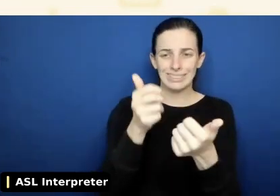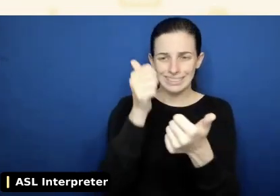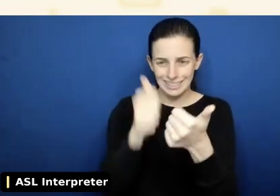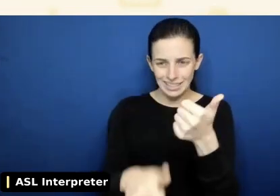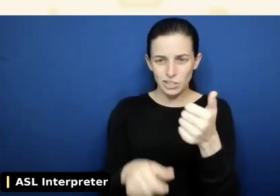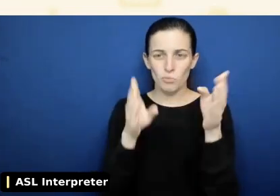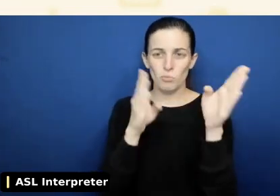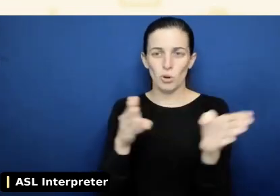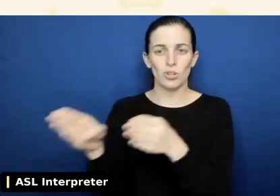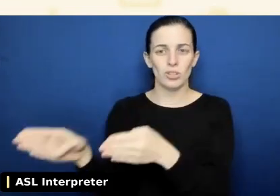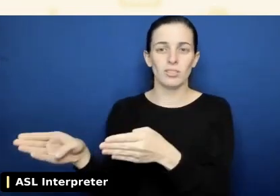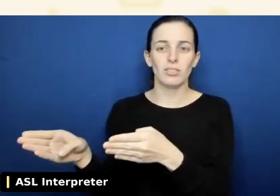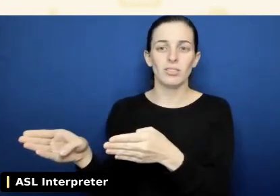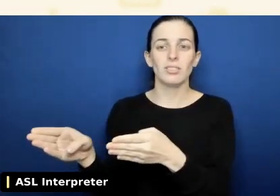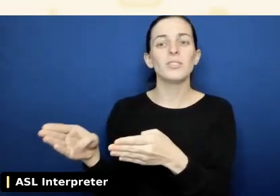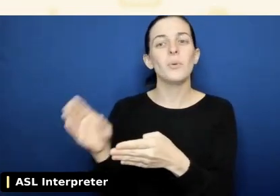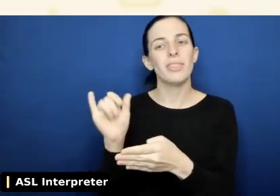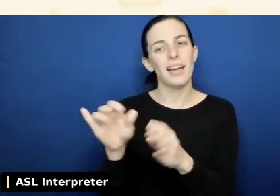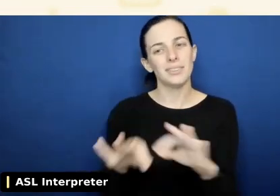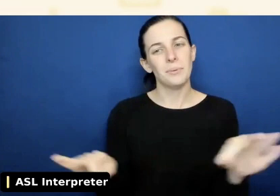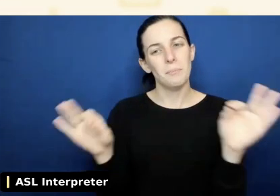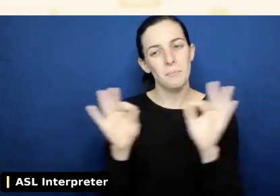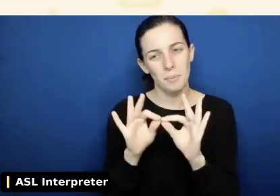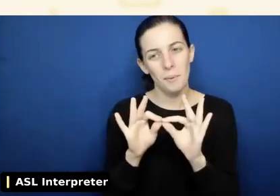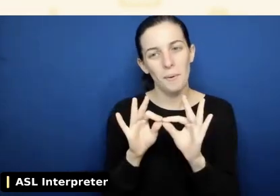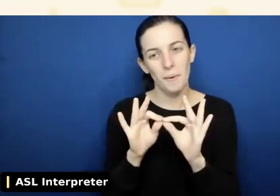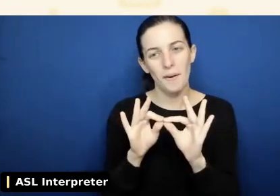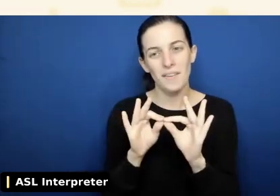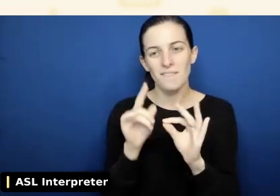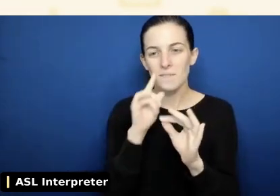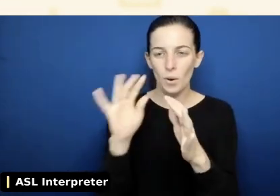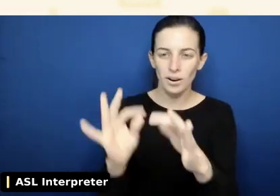So it is the key to the harmonious performance.